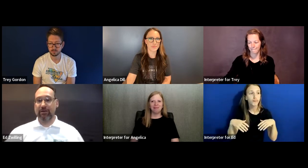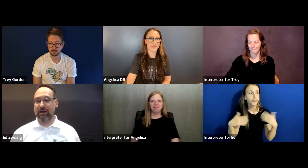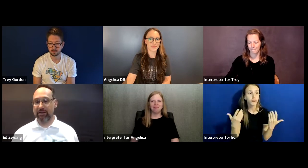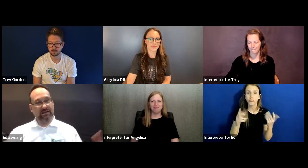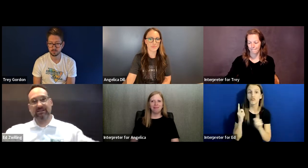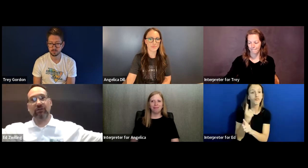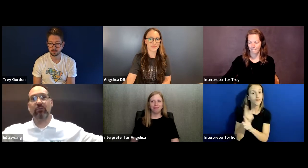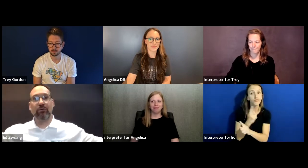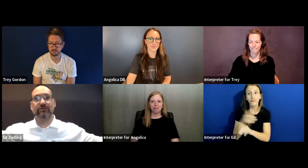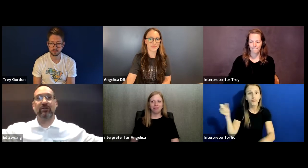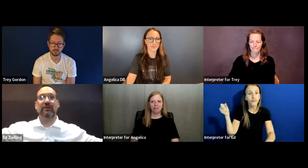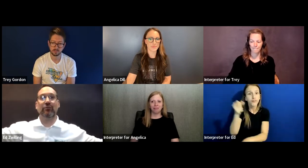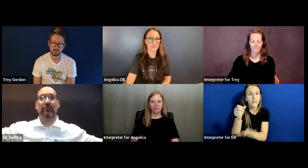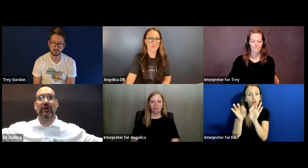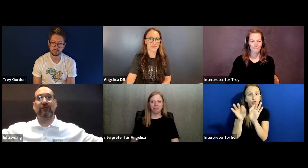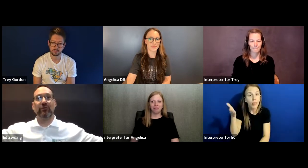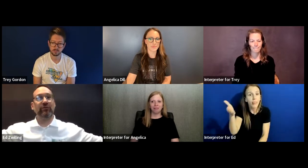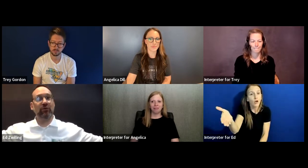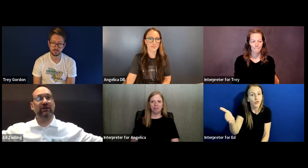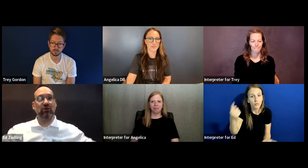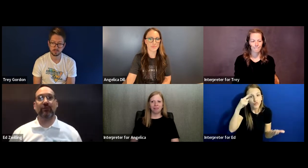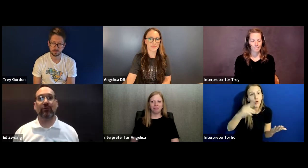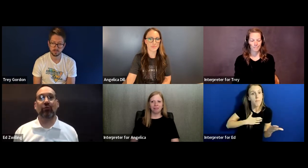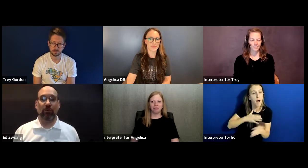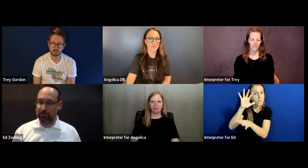that an asl interpreter is going to be for them there when they show up for their appointment